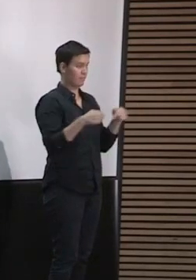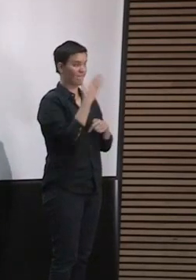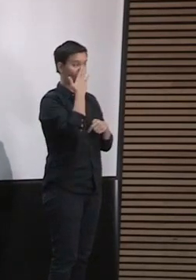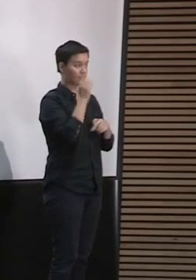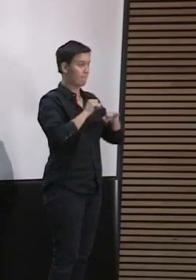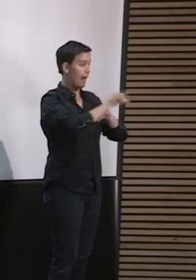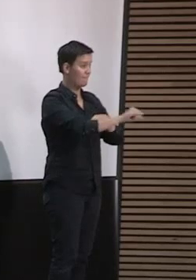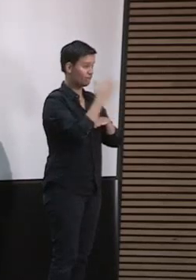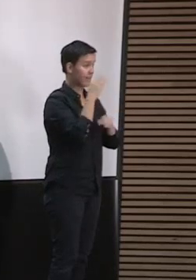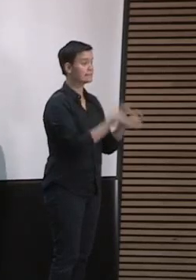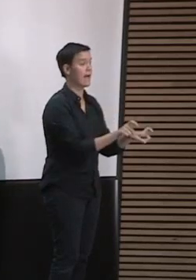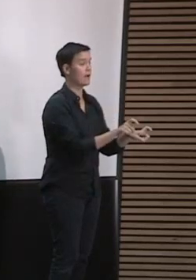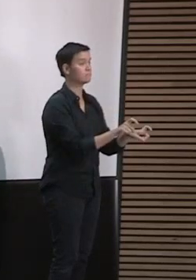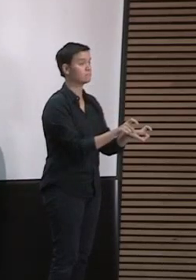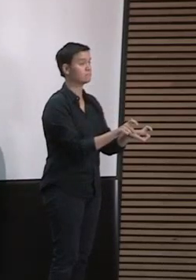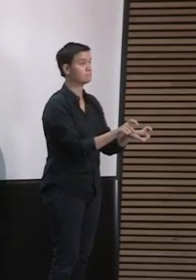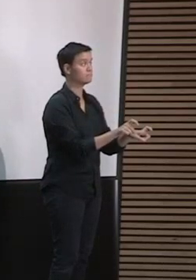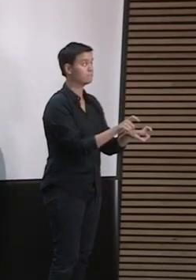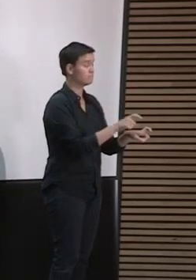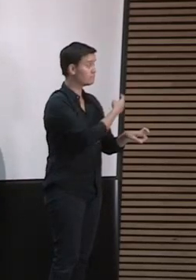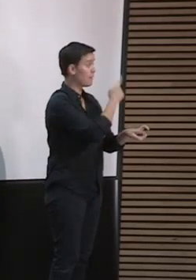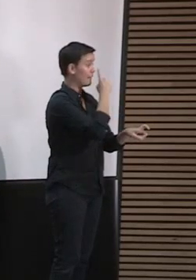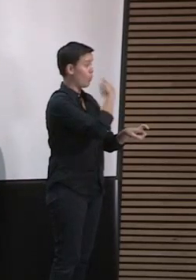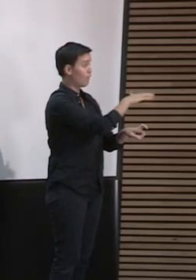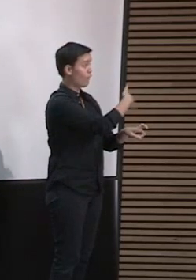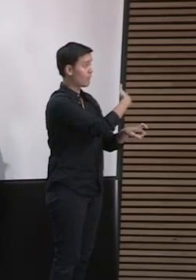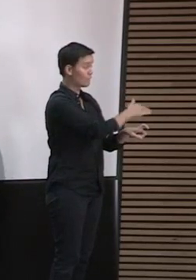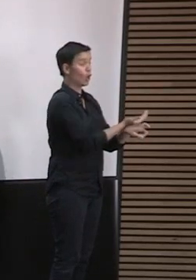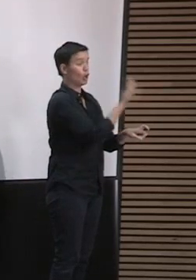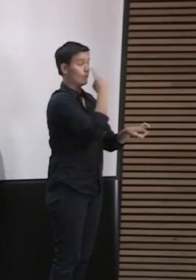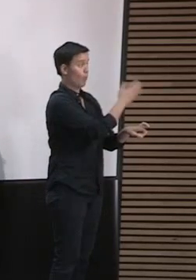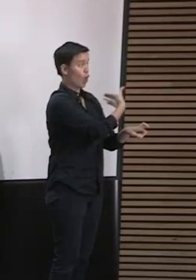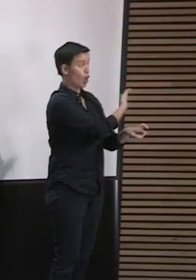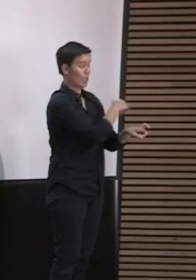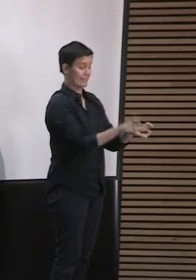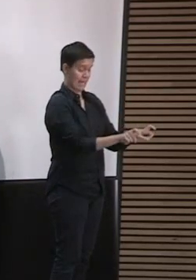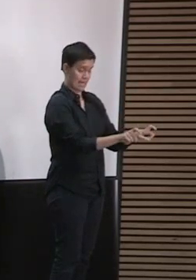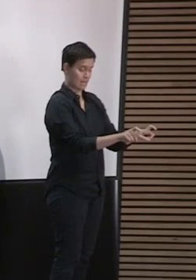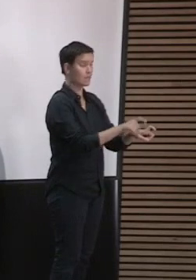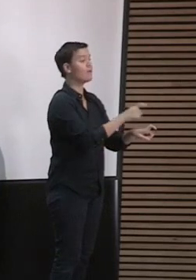don't leave the cockpit the entire time, so that assessment has been done